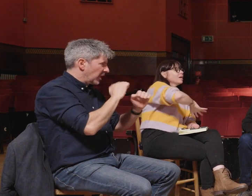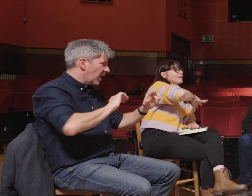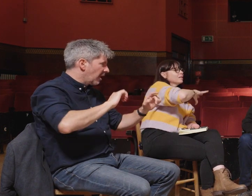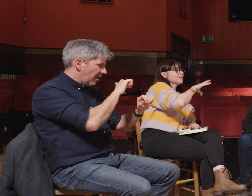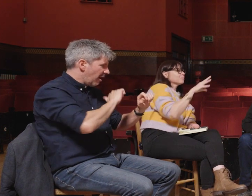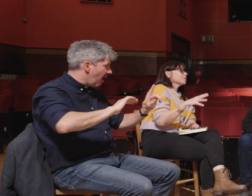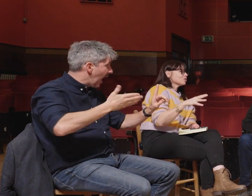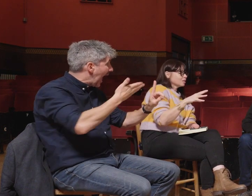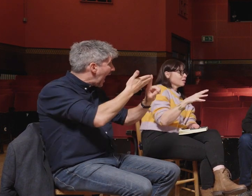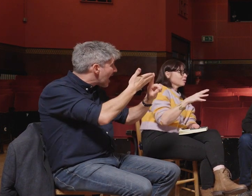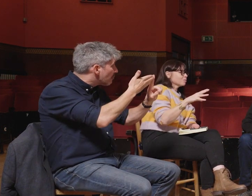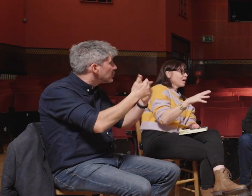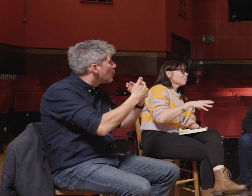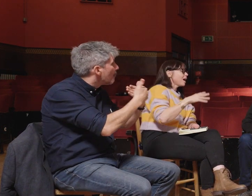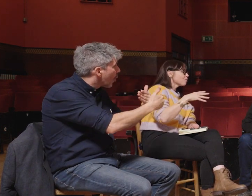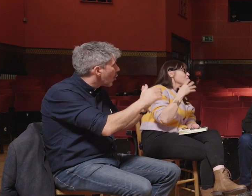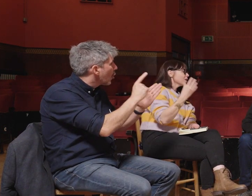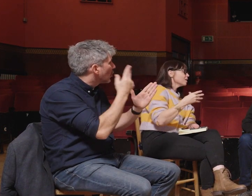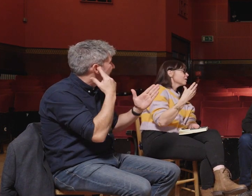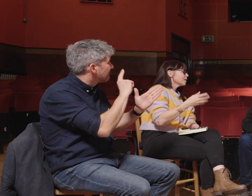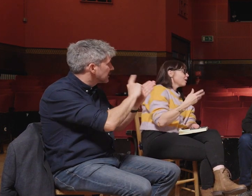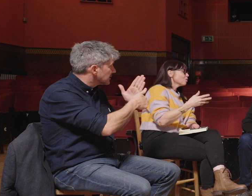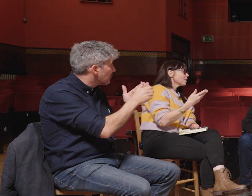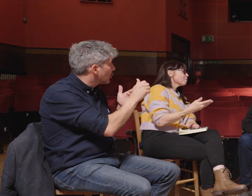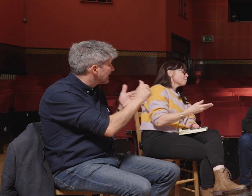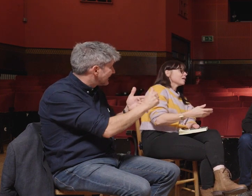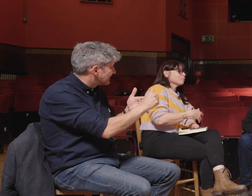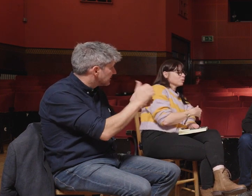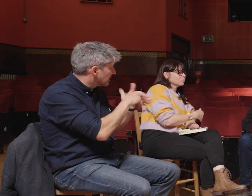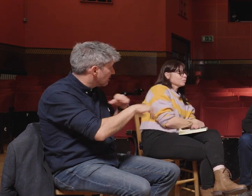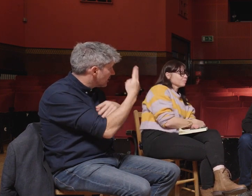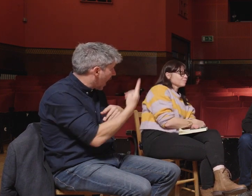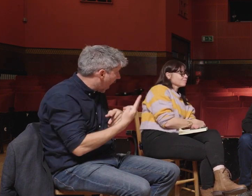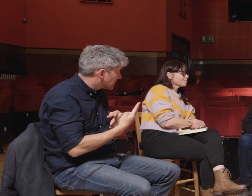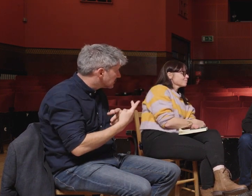in these positions in the arts would help. How could that be made possible?